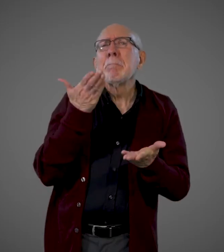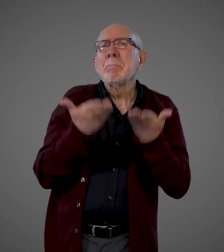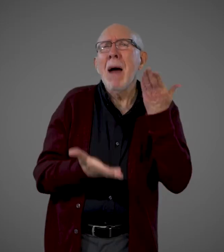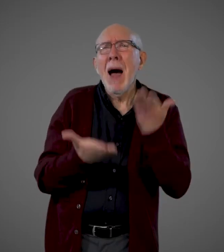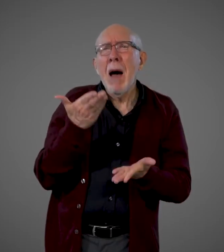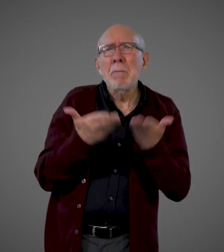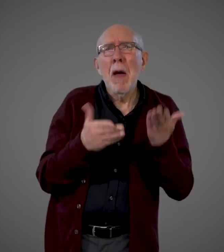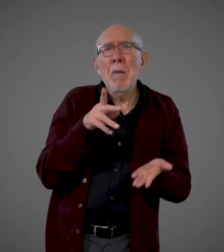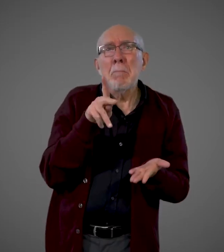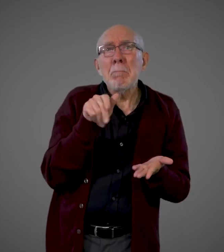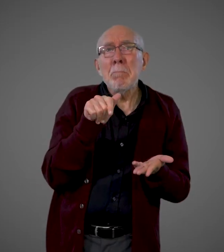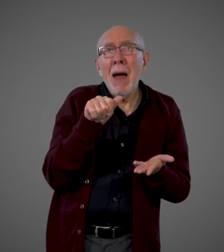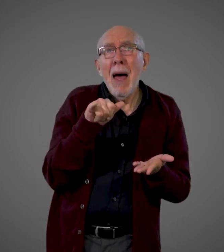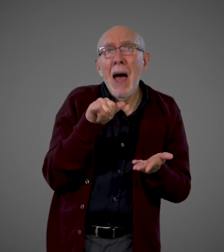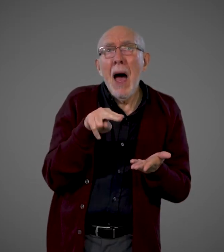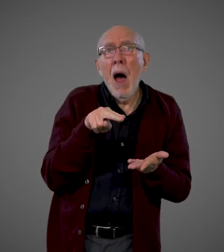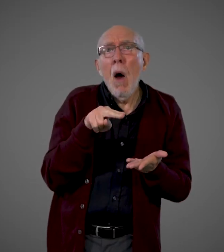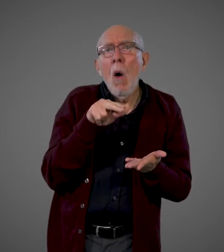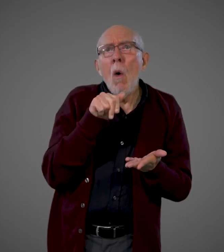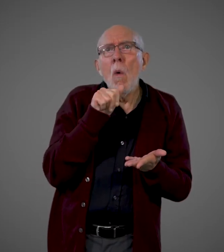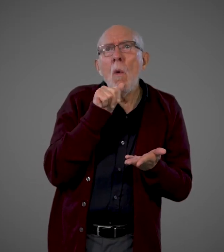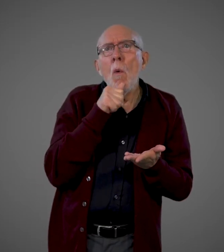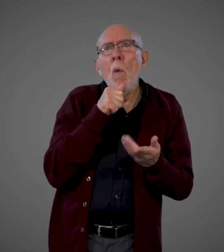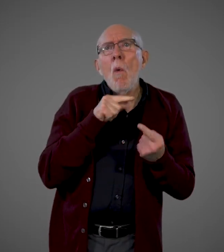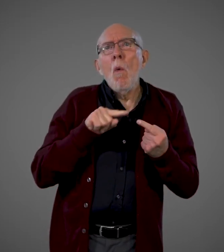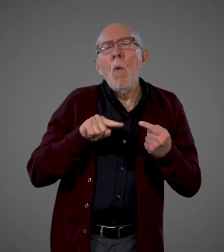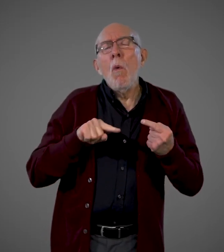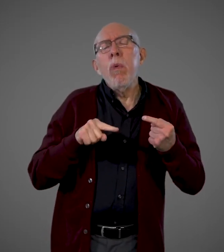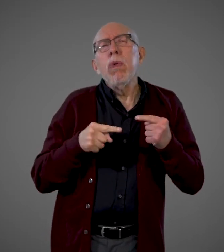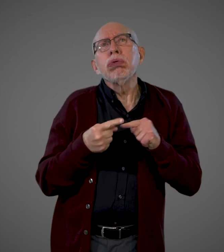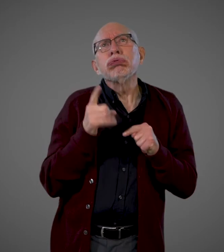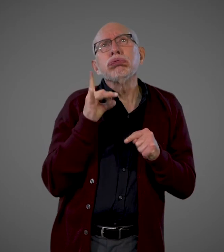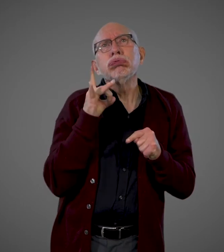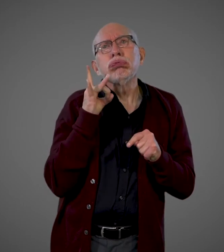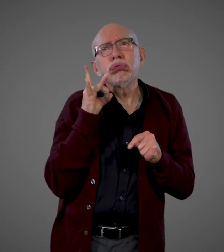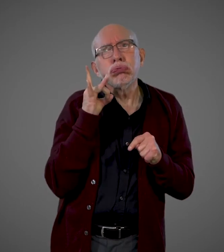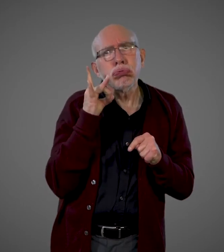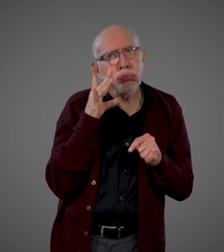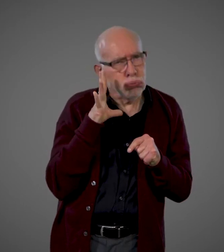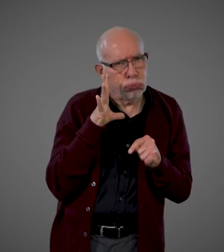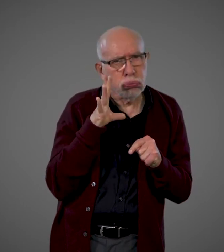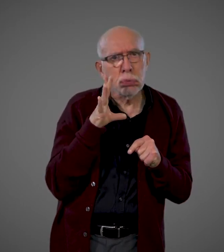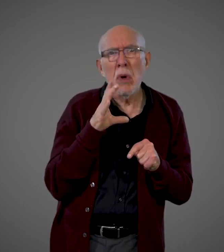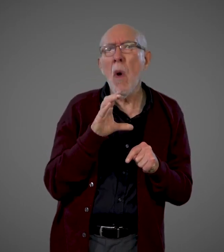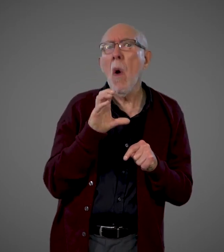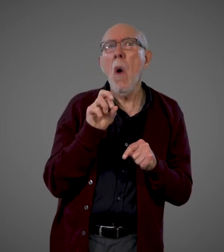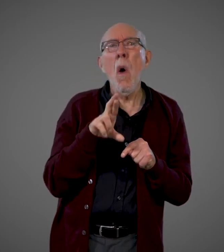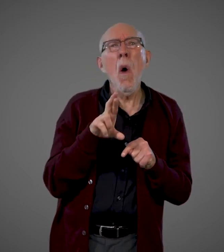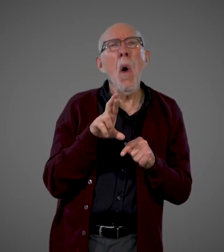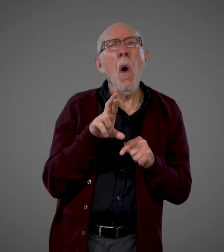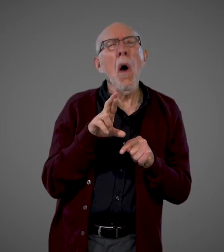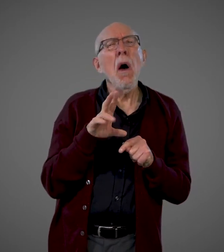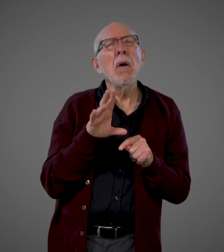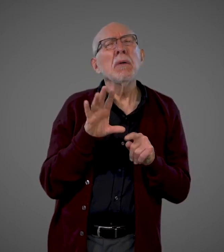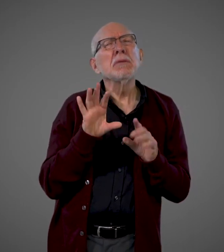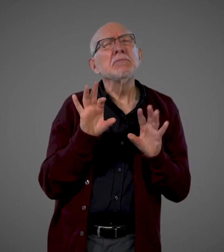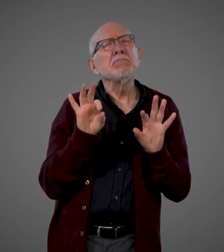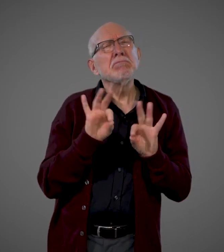Your pain may be severe or very mild